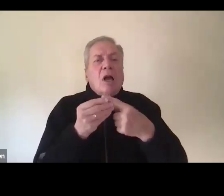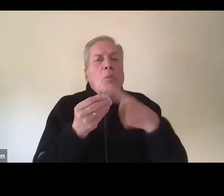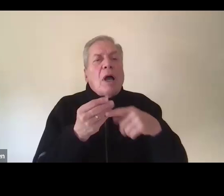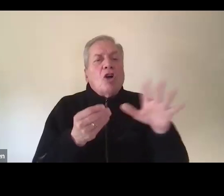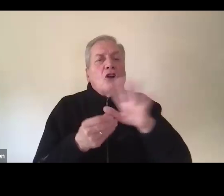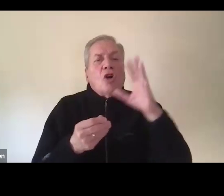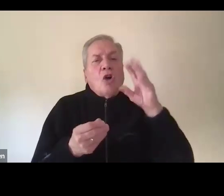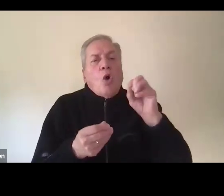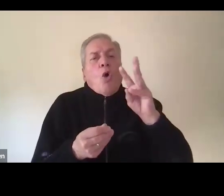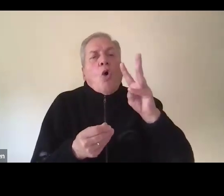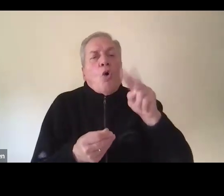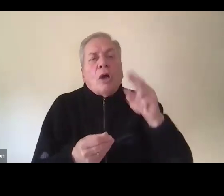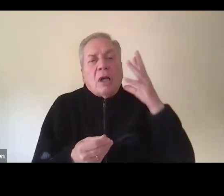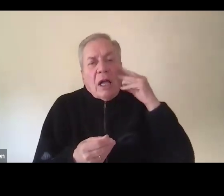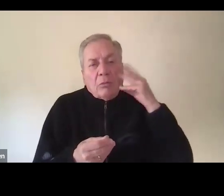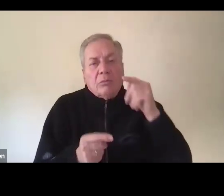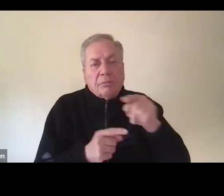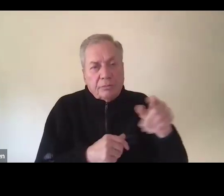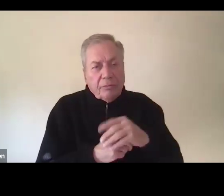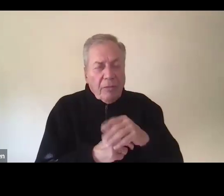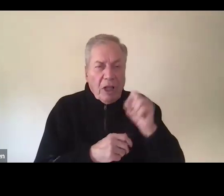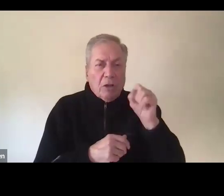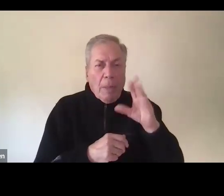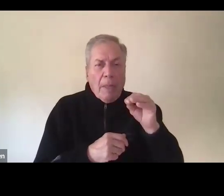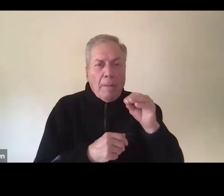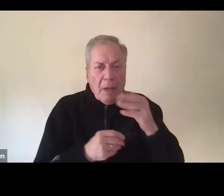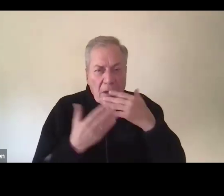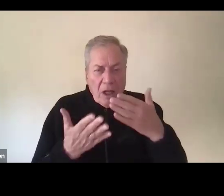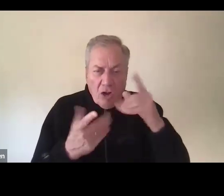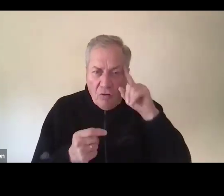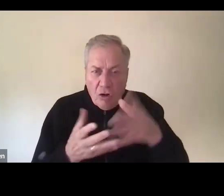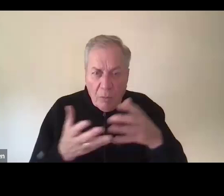so we can learn from their lessons learned. Again thank you so much